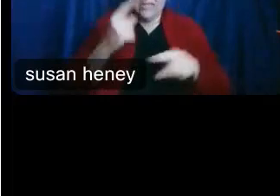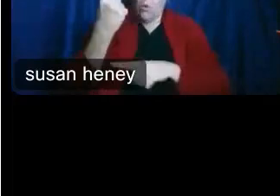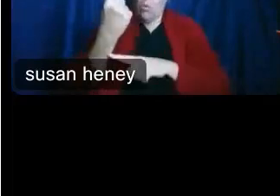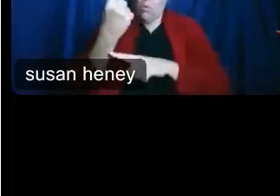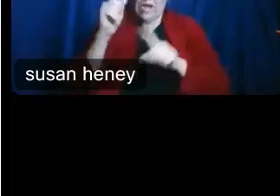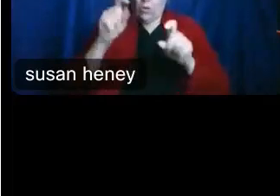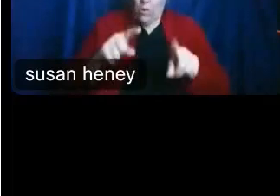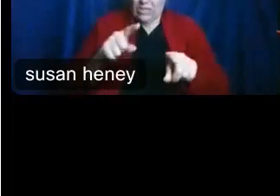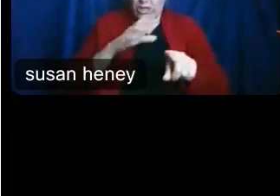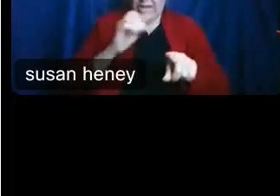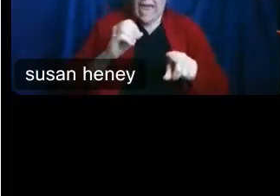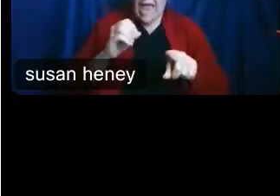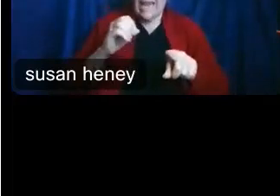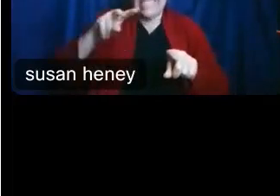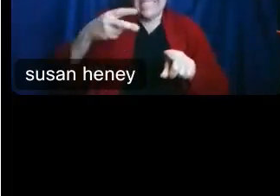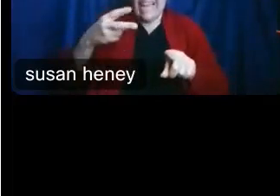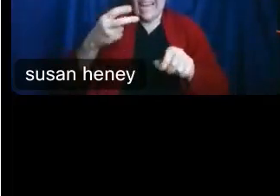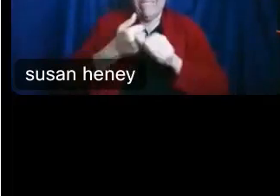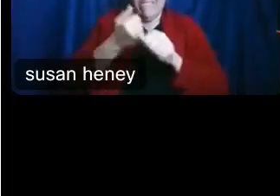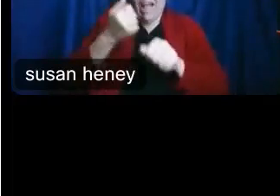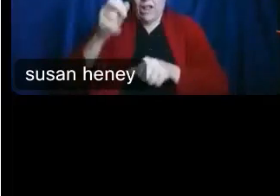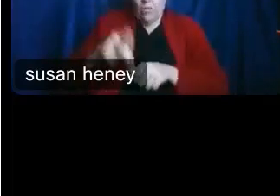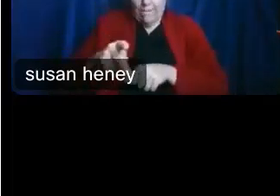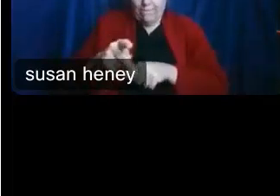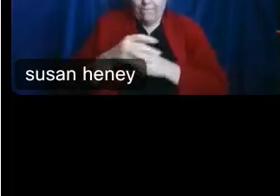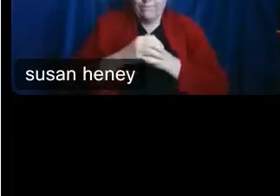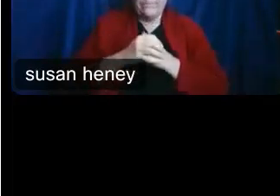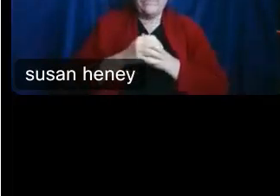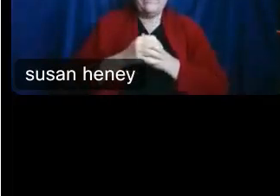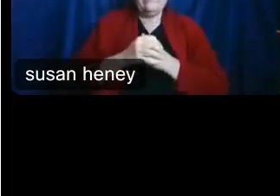you're unable to ask your question or have additional questions after the webinar, feel